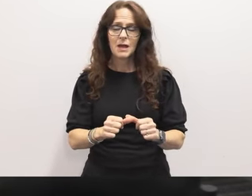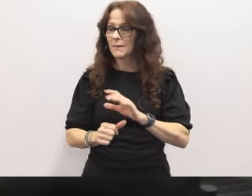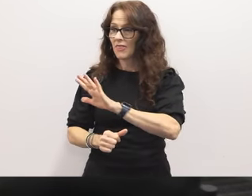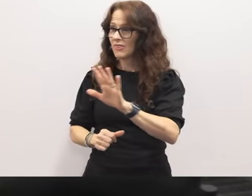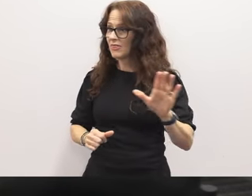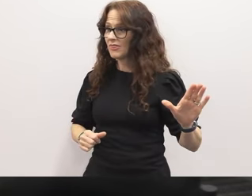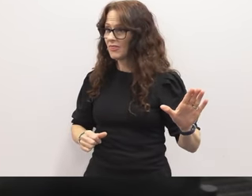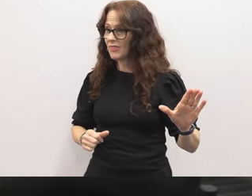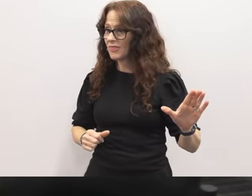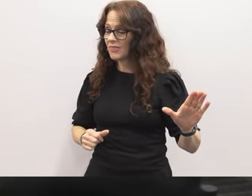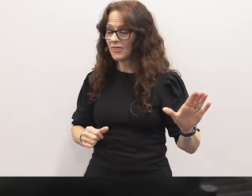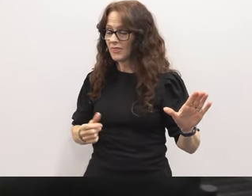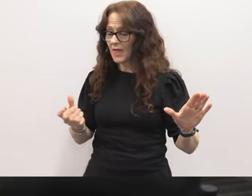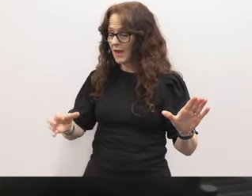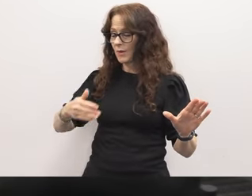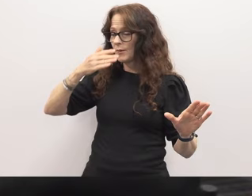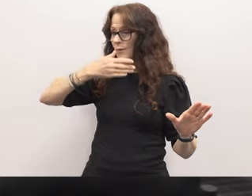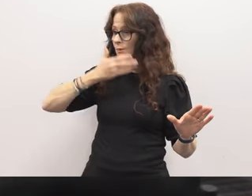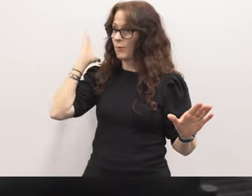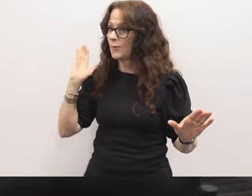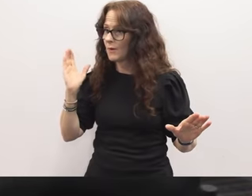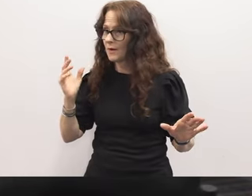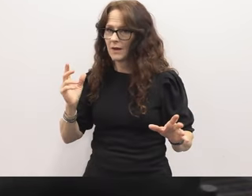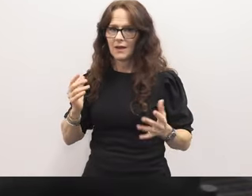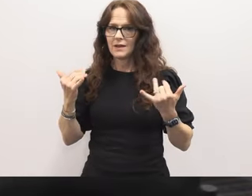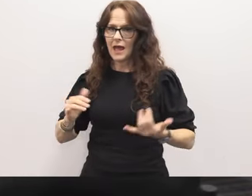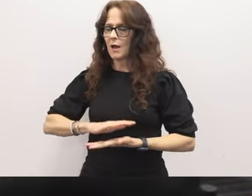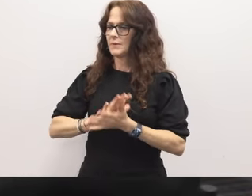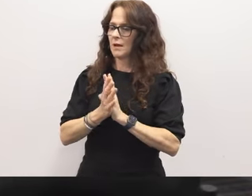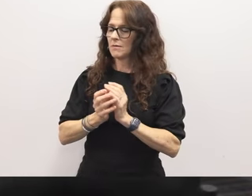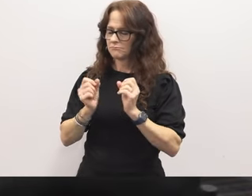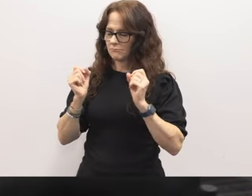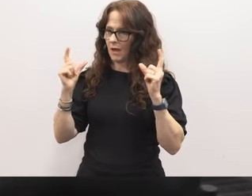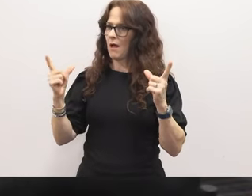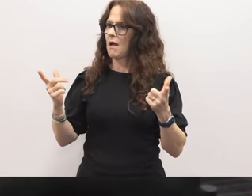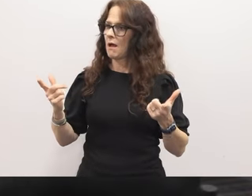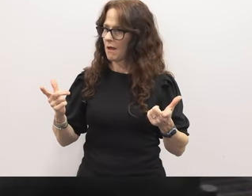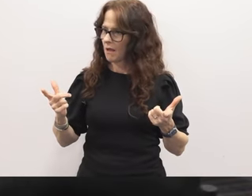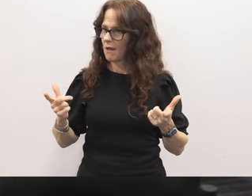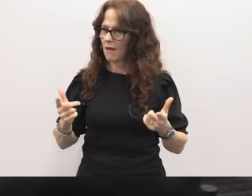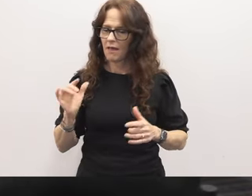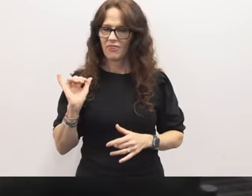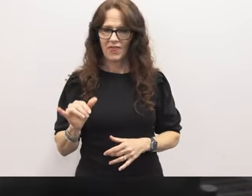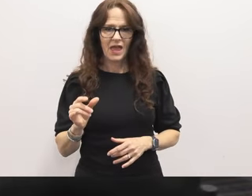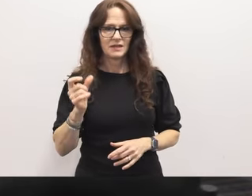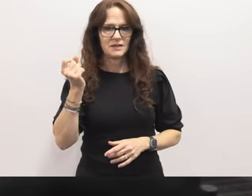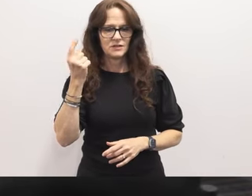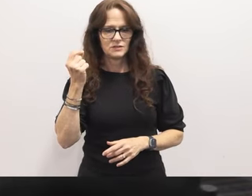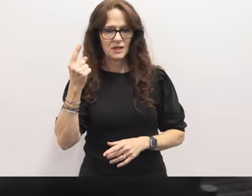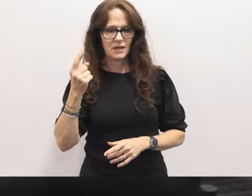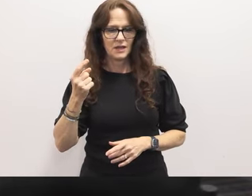And so that understanding then, you know, kind of trickles through the faculty,